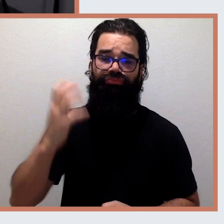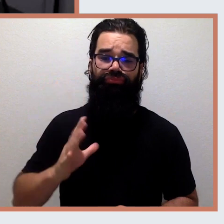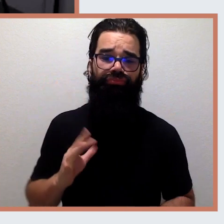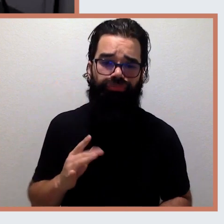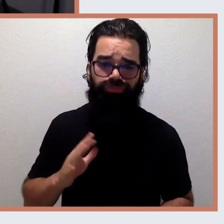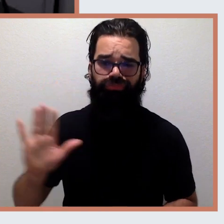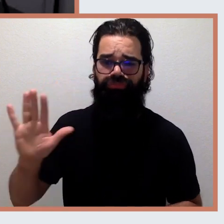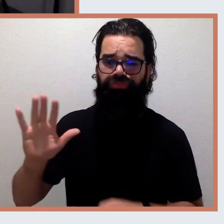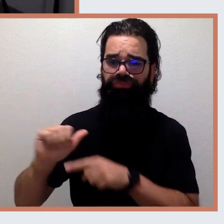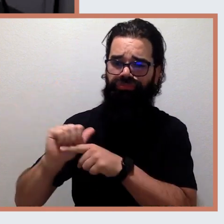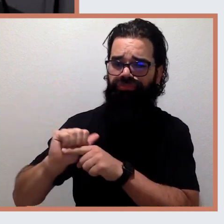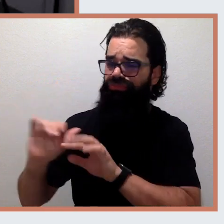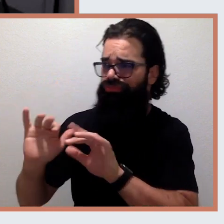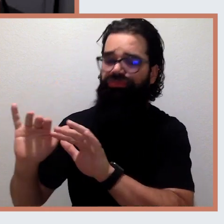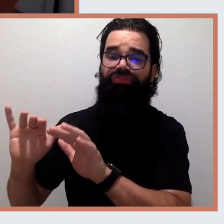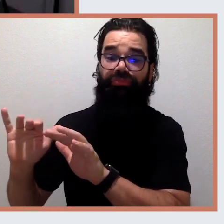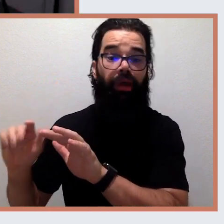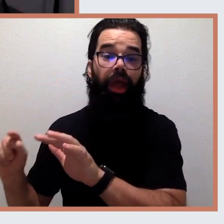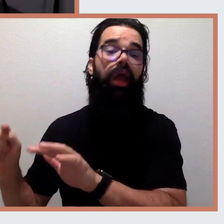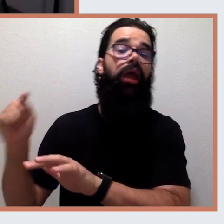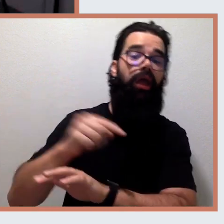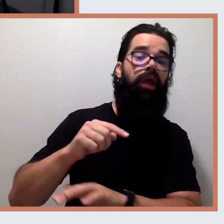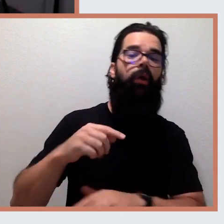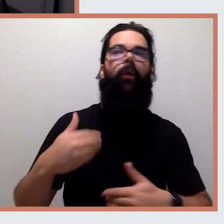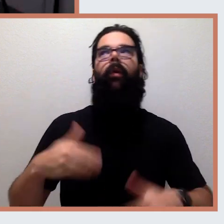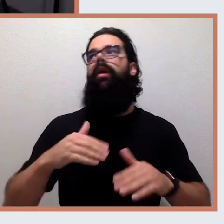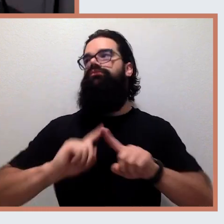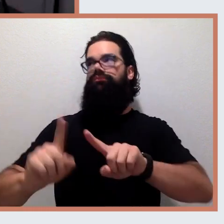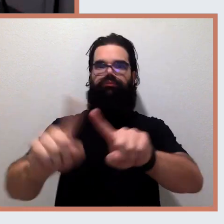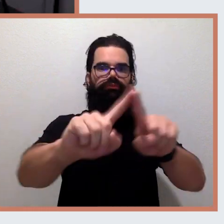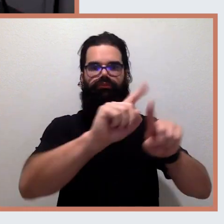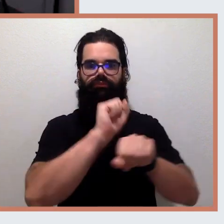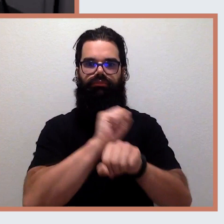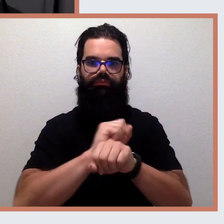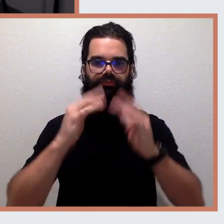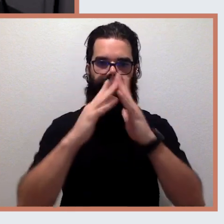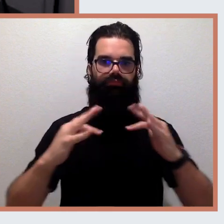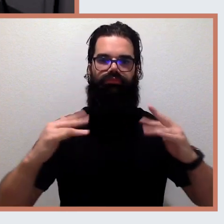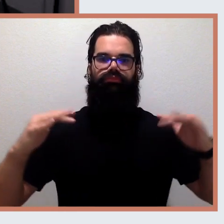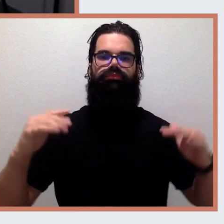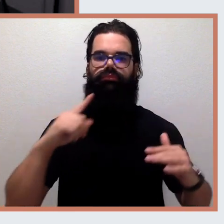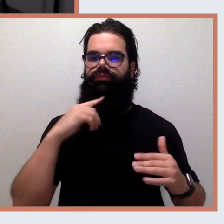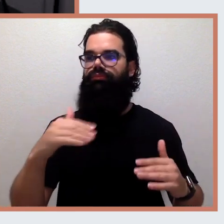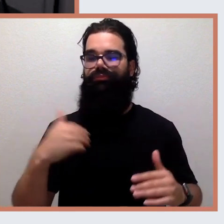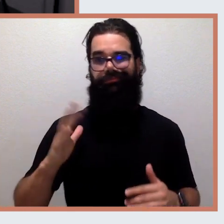Learned a lot, trained at this place called Act One Studios, Second City, did a lot of odd jobs.